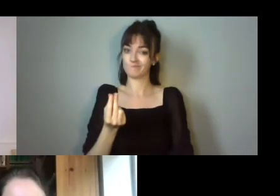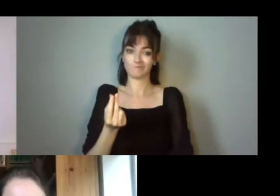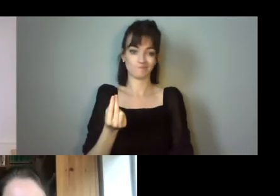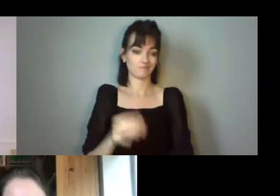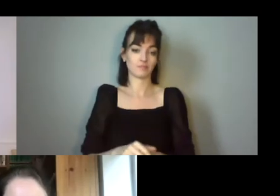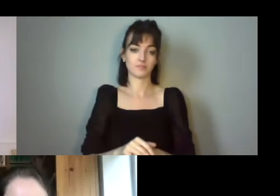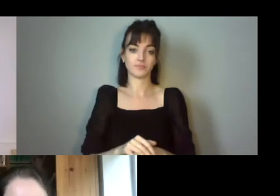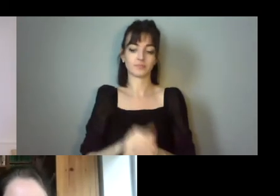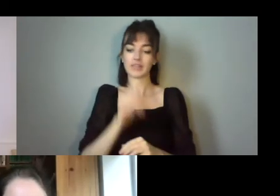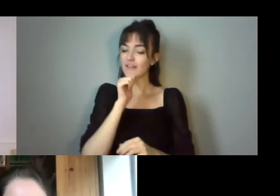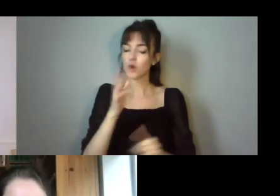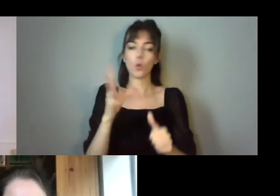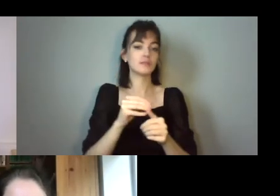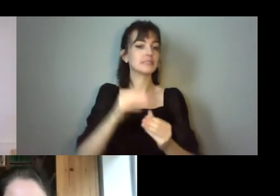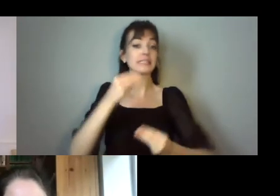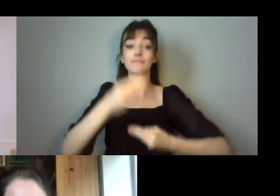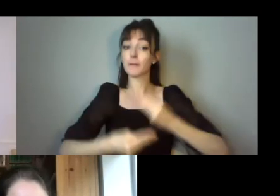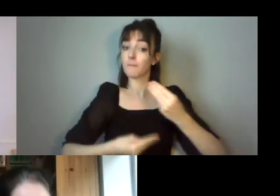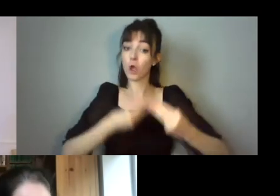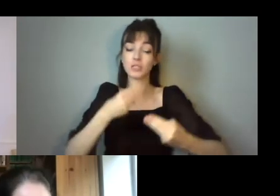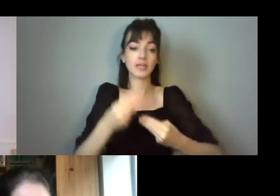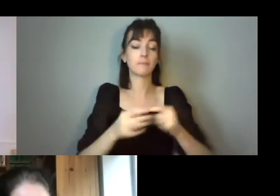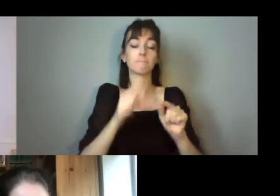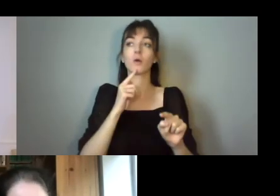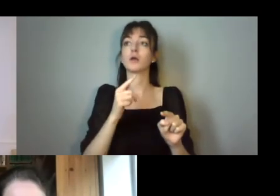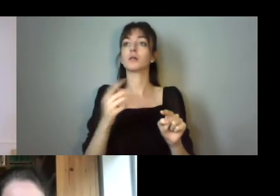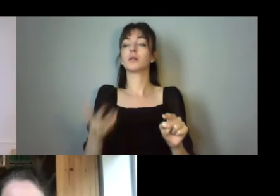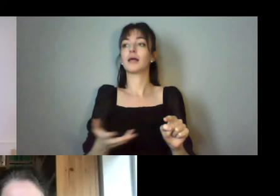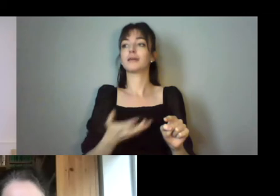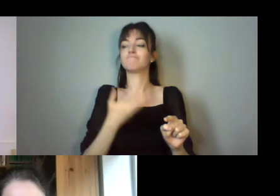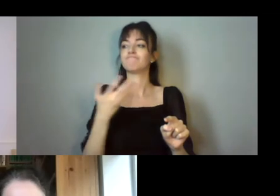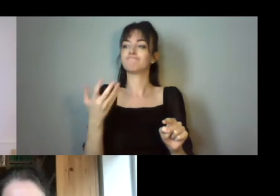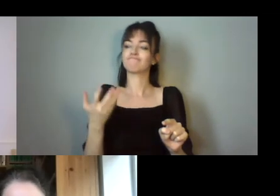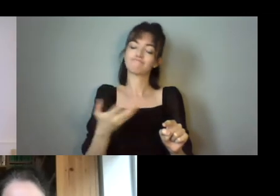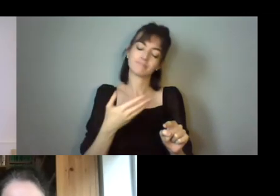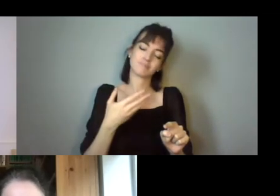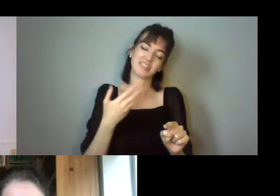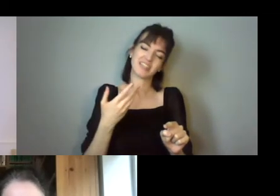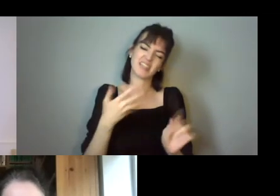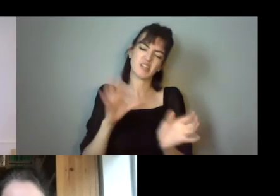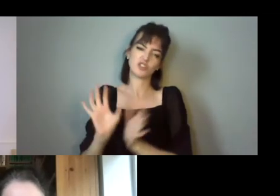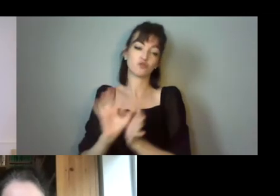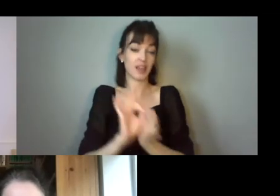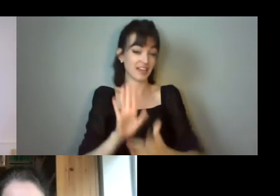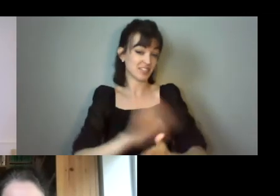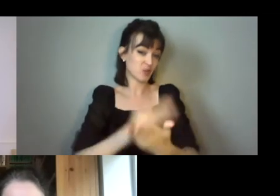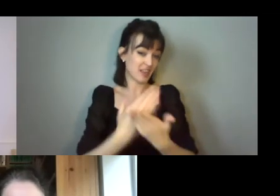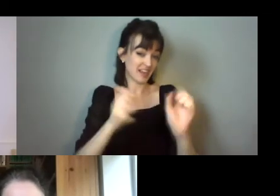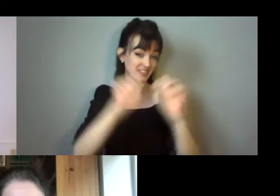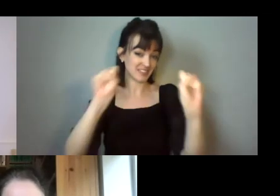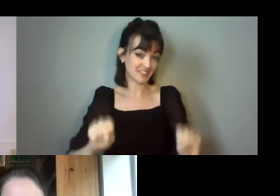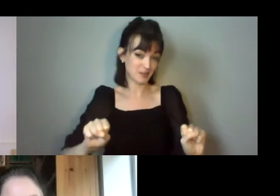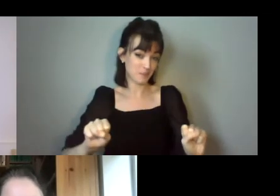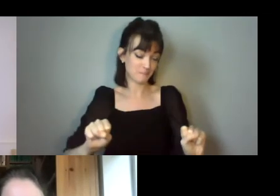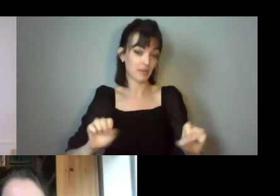but again this is I think it's related to the legal system how it works. So you wouldn't have